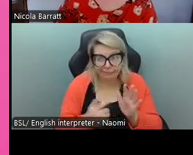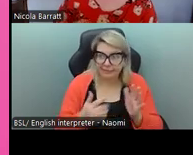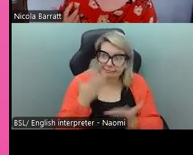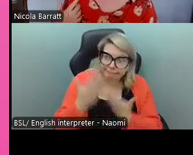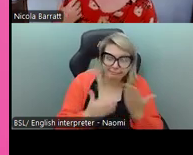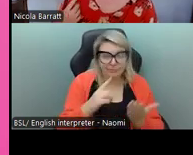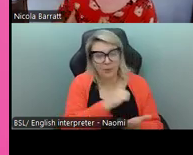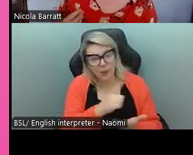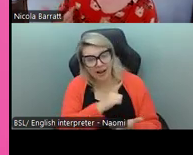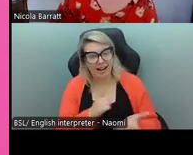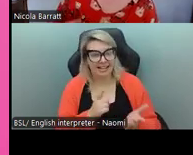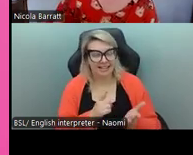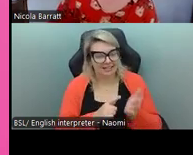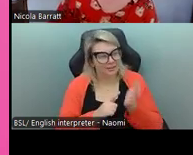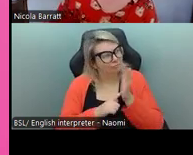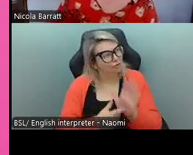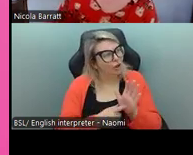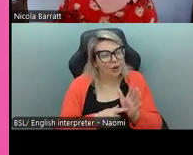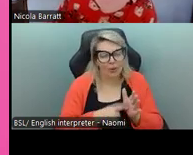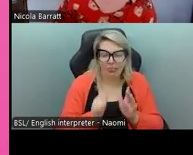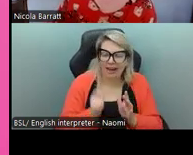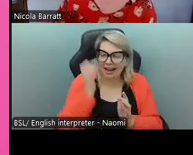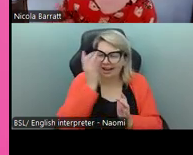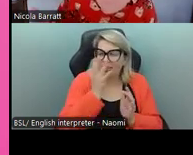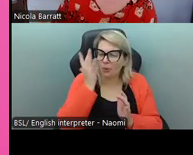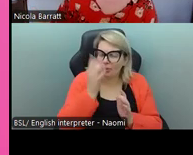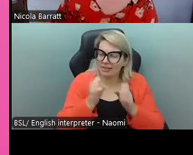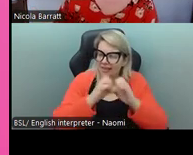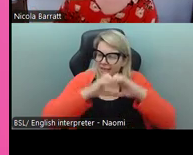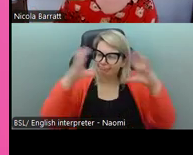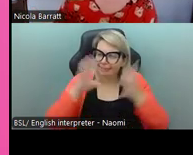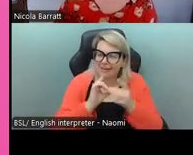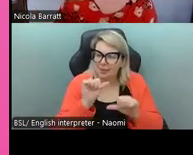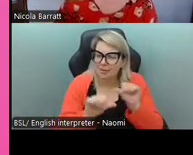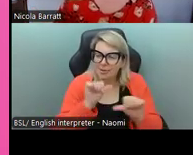It shows their thoughts behind the process, and it's also some quite nice storytelling.